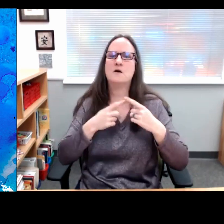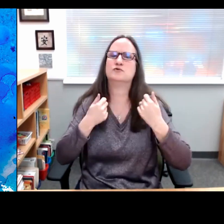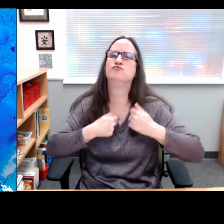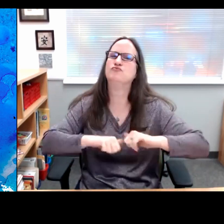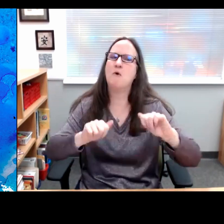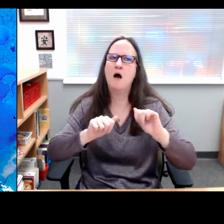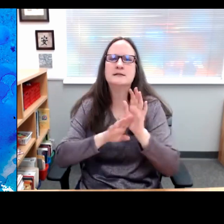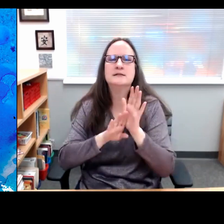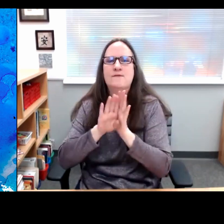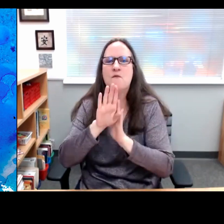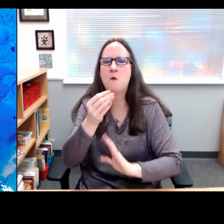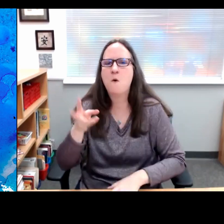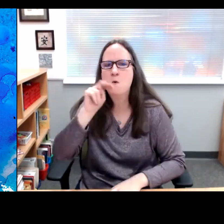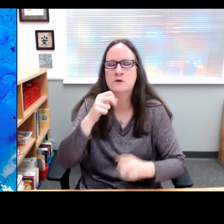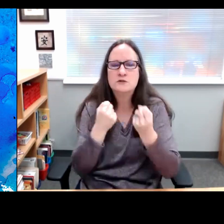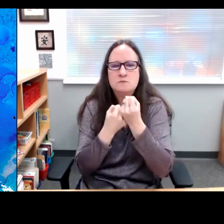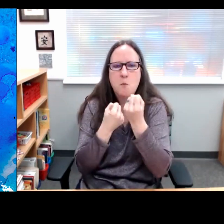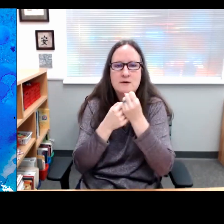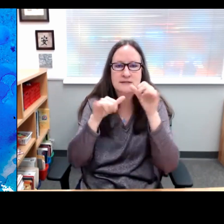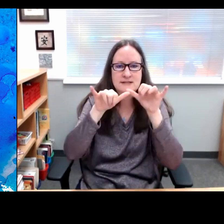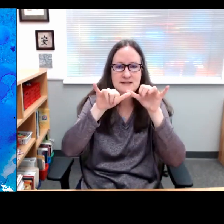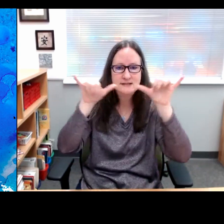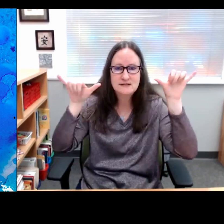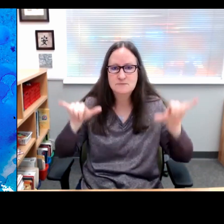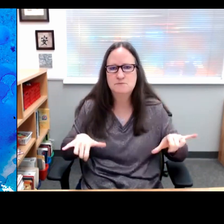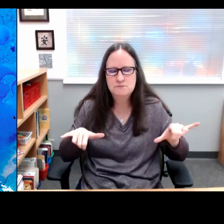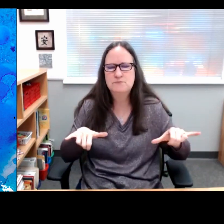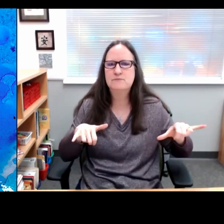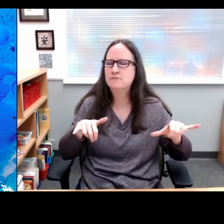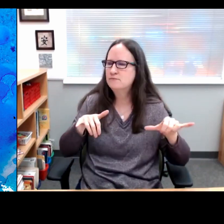go of those negative perspectives and try to develop your own support system.